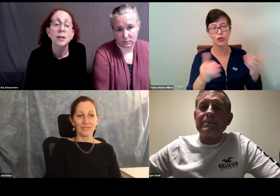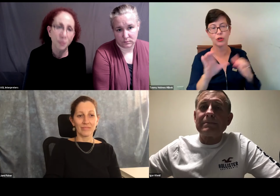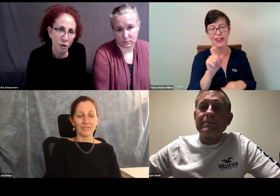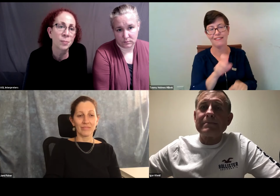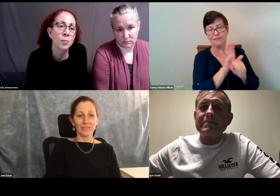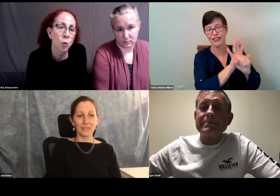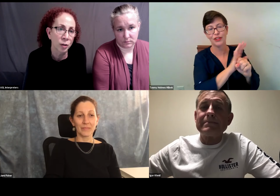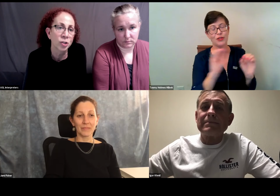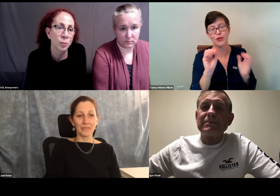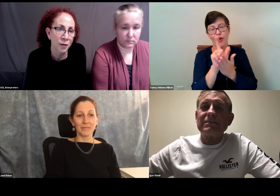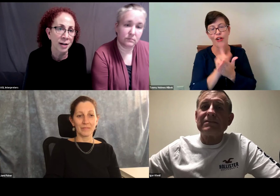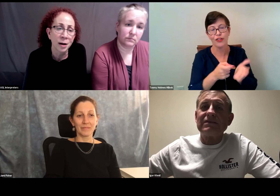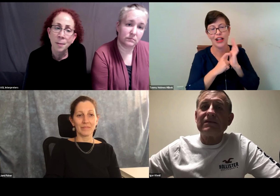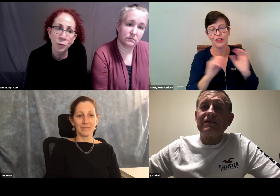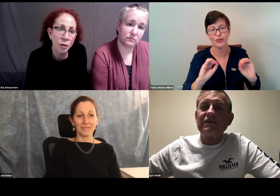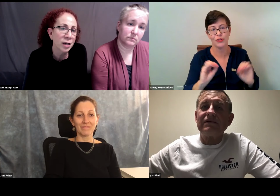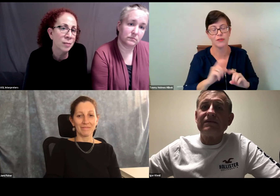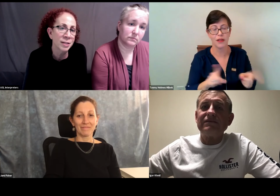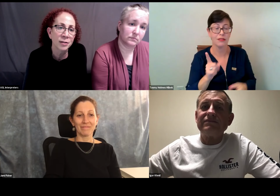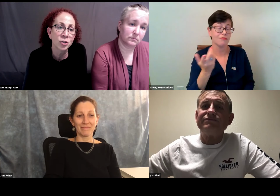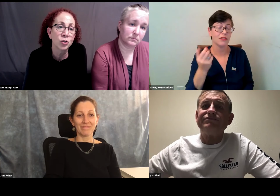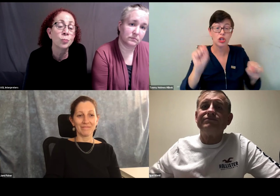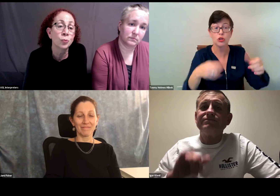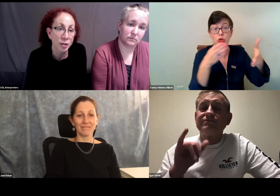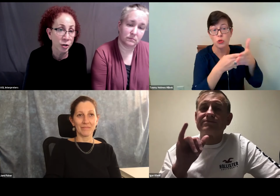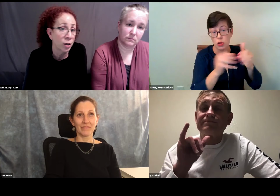they're going to be more willing to provide it, but it really comes down to pressure,